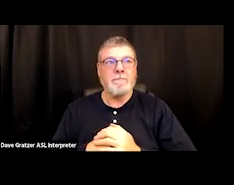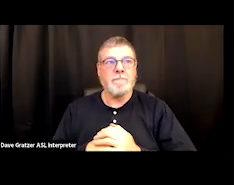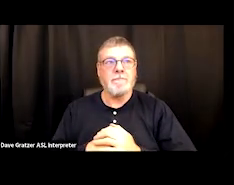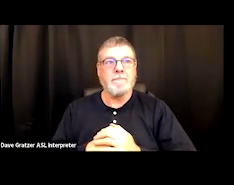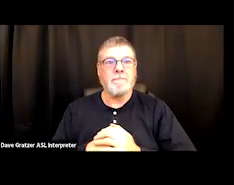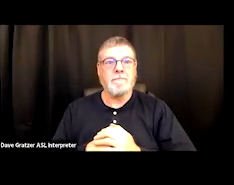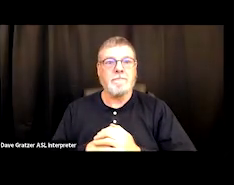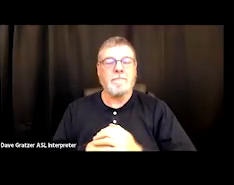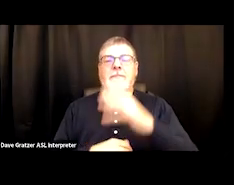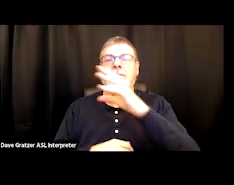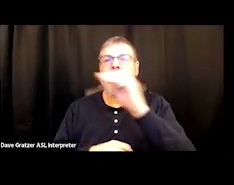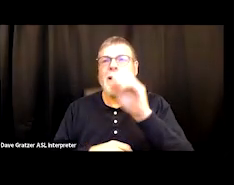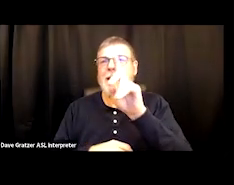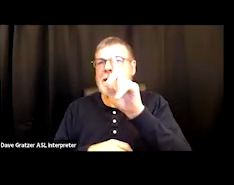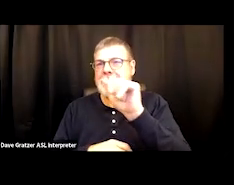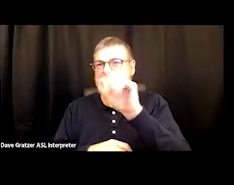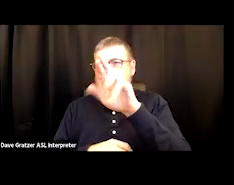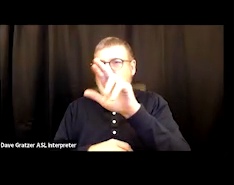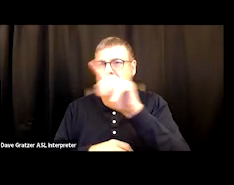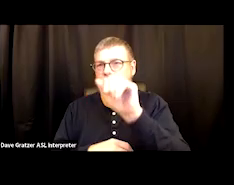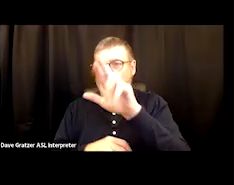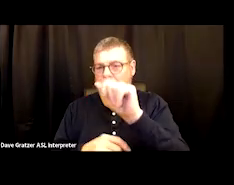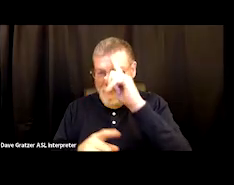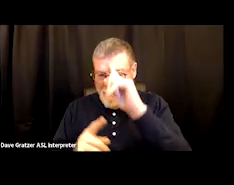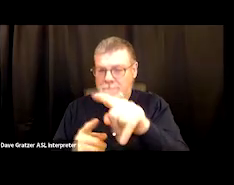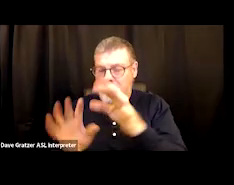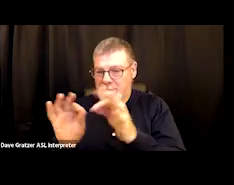And I think Dazara mentioned this, but just a reminder that DDS only uses